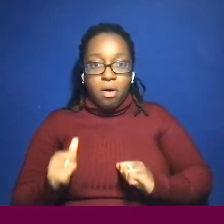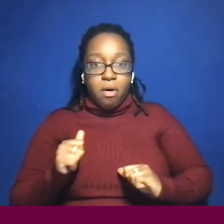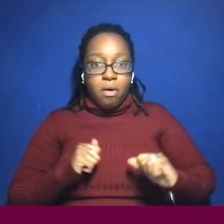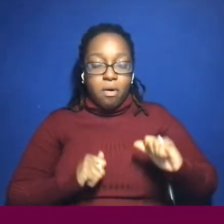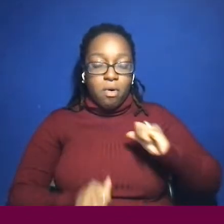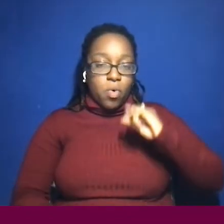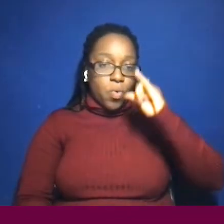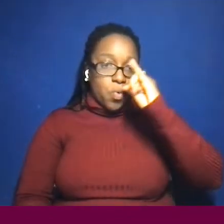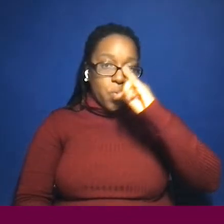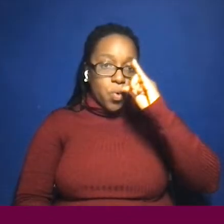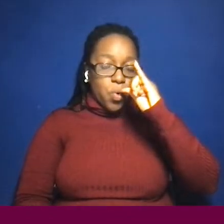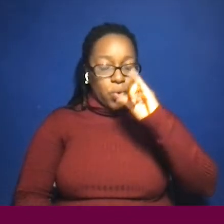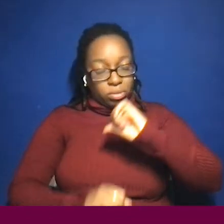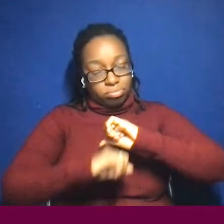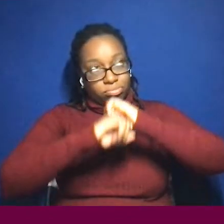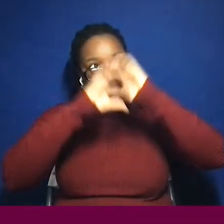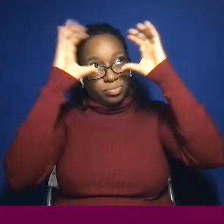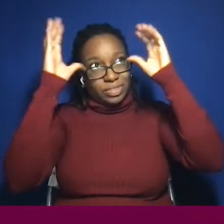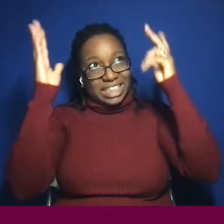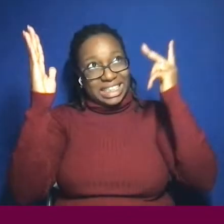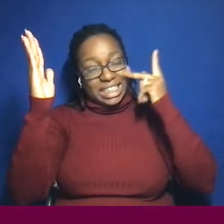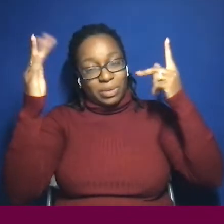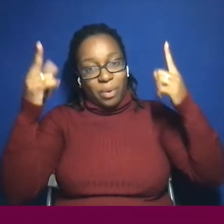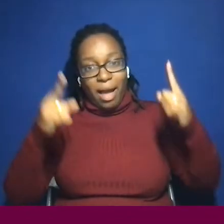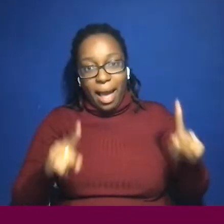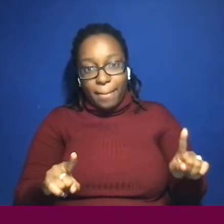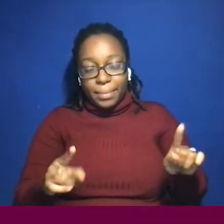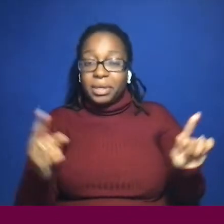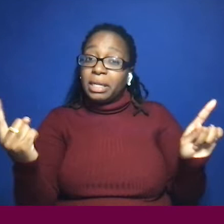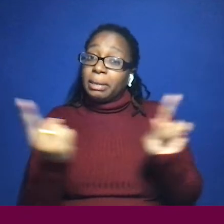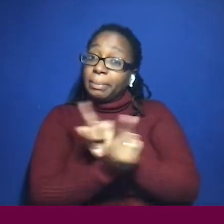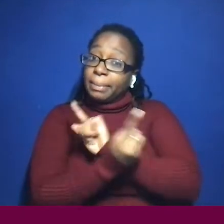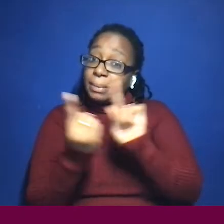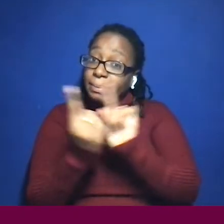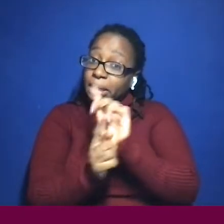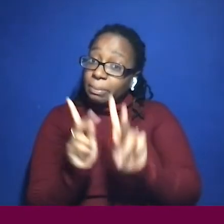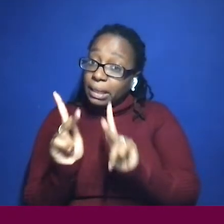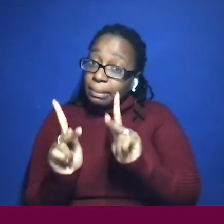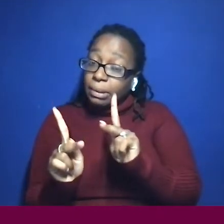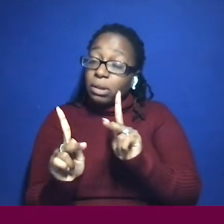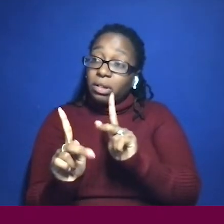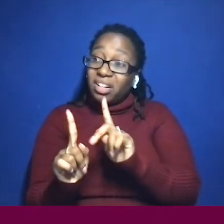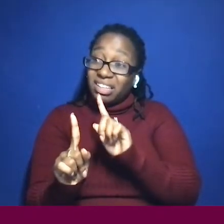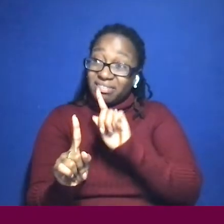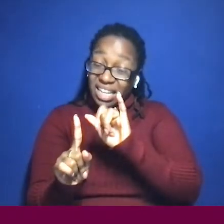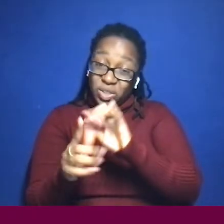visualized it so you can meet the individuals who are based on some of the real people there.